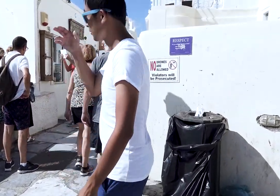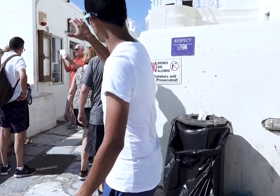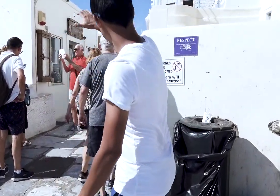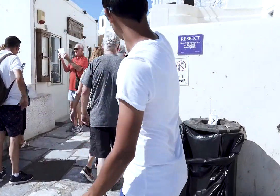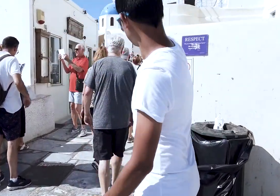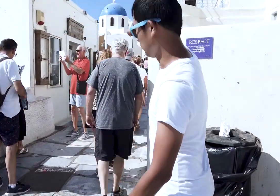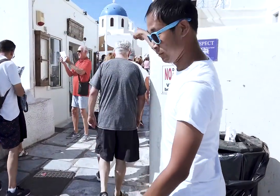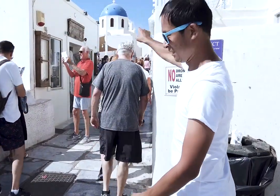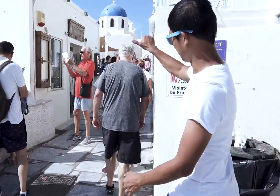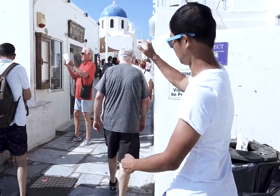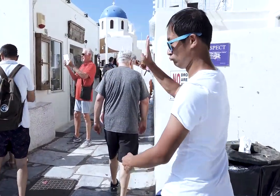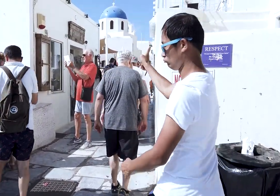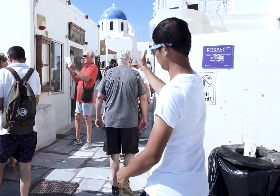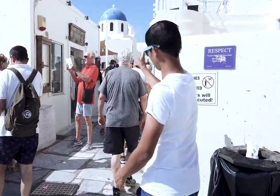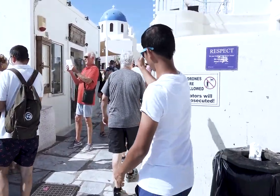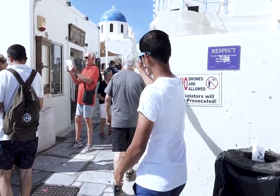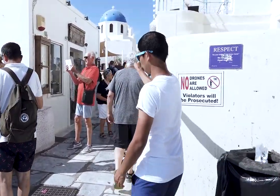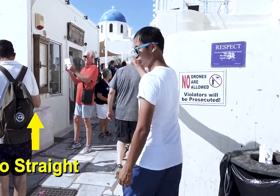You see one blue dome, go straight.